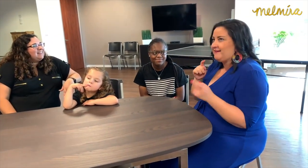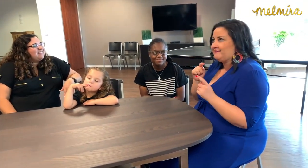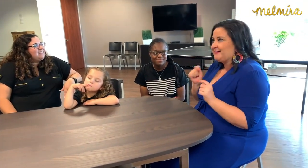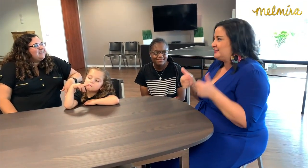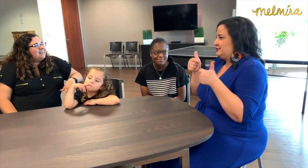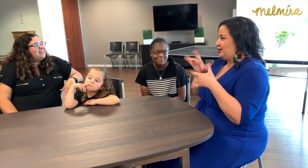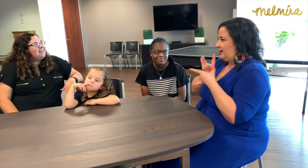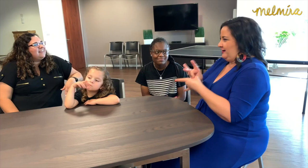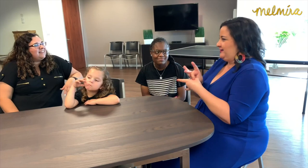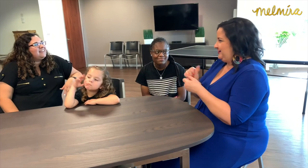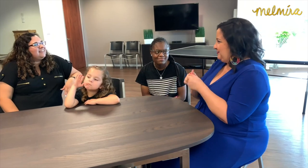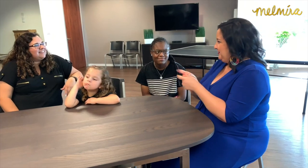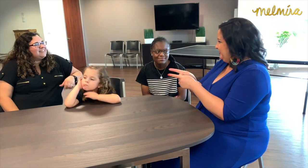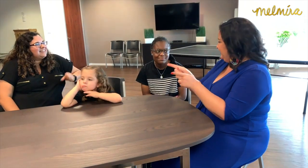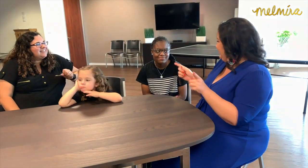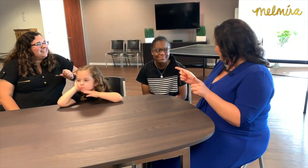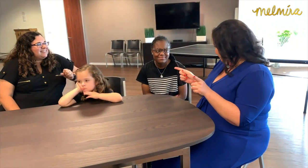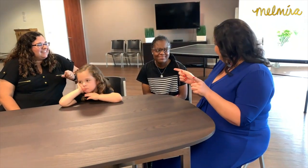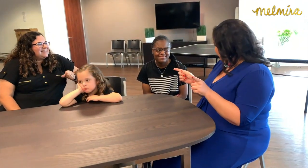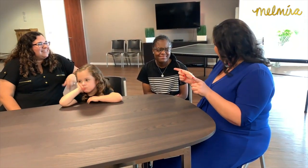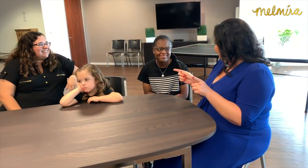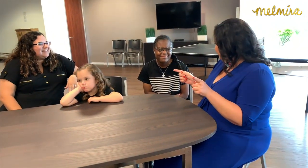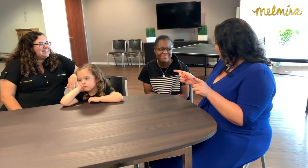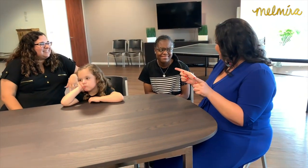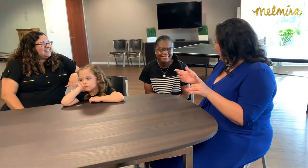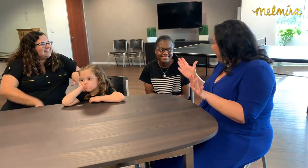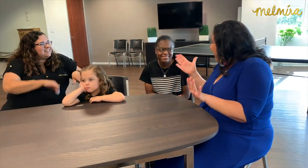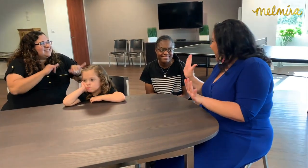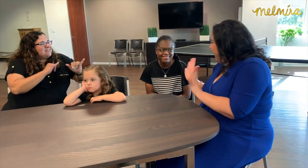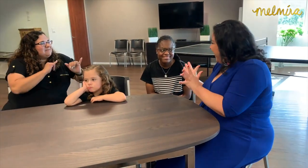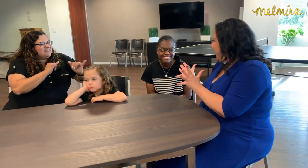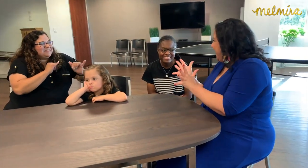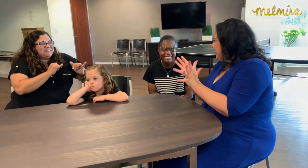make an instant connection with you. I'd just start chatting with you. Yes, same with us.